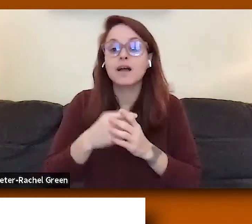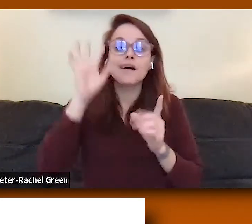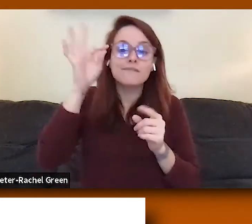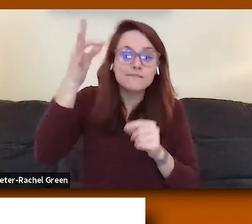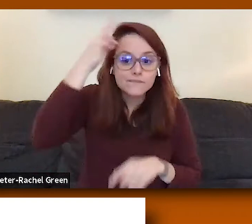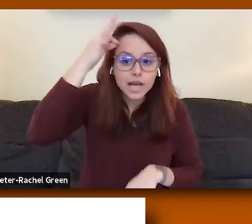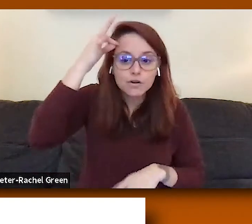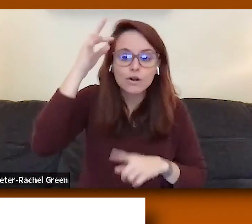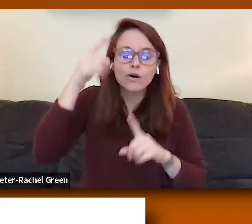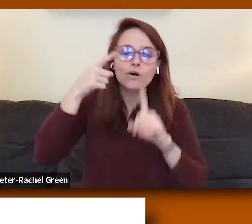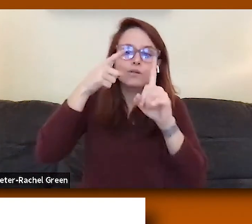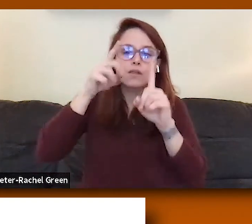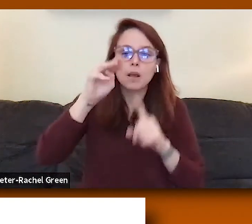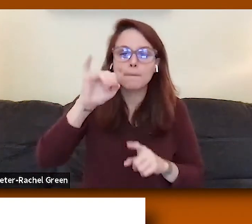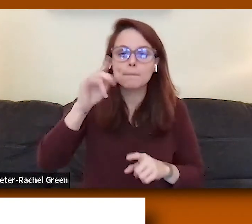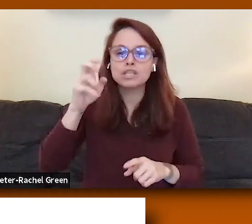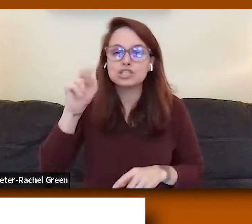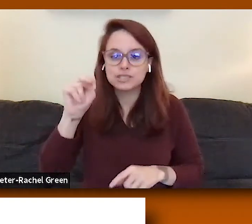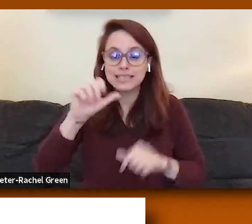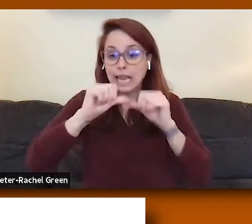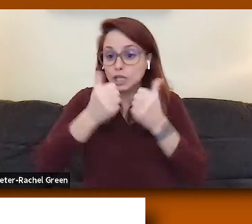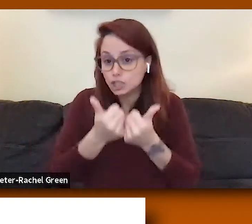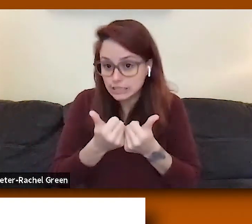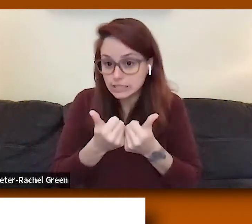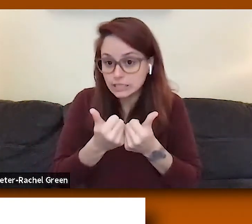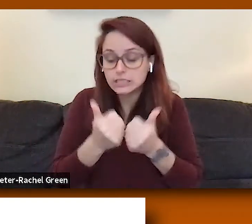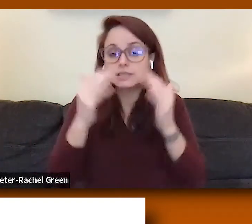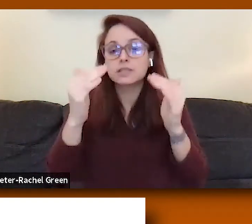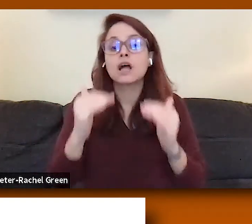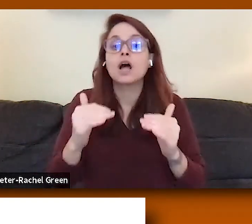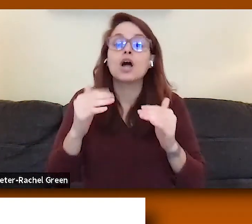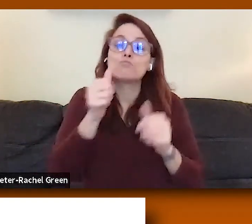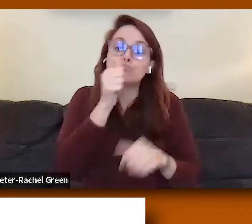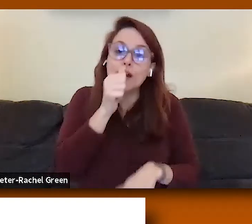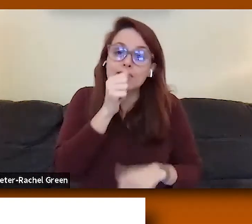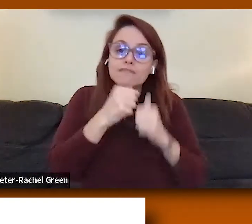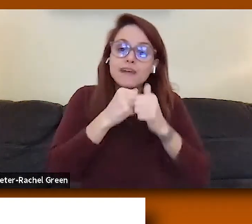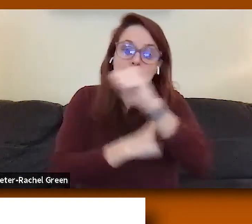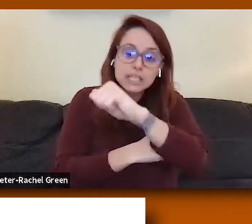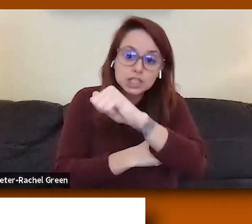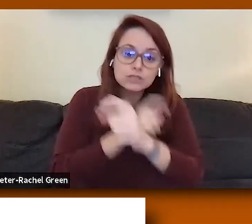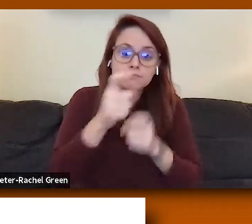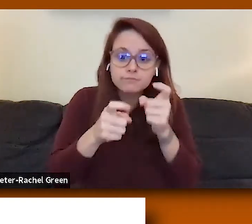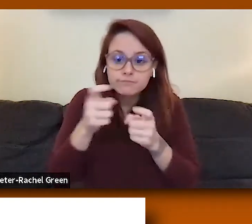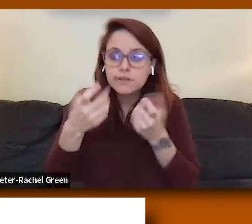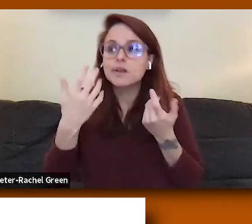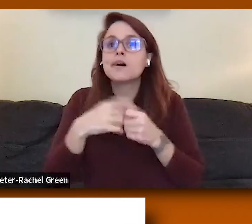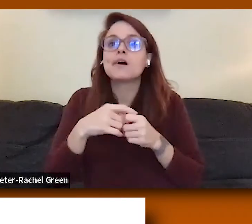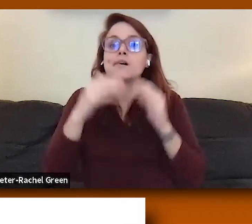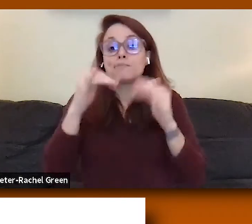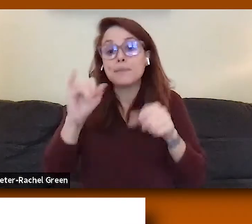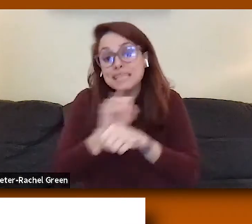Federal mission agencies. Private foundations. Maybe industry.